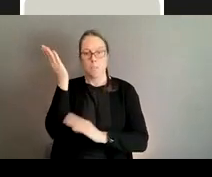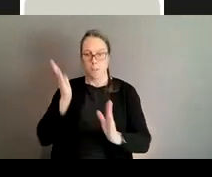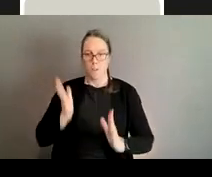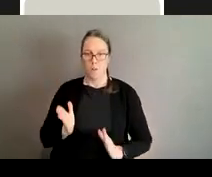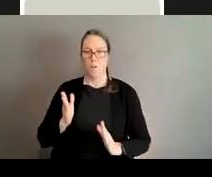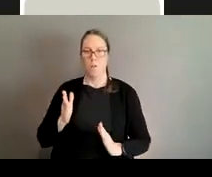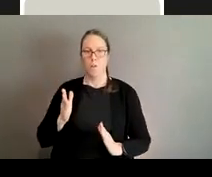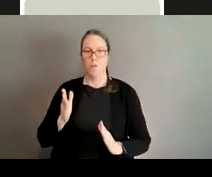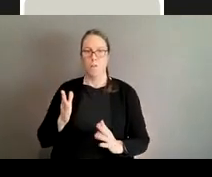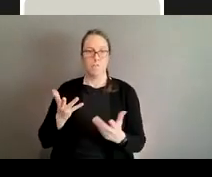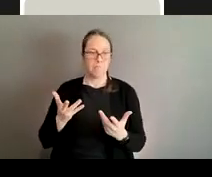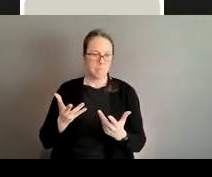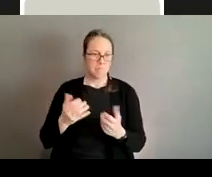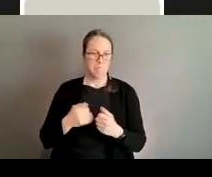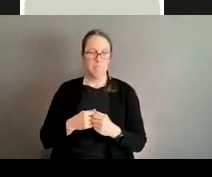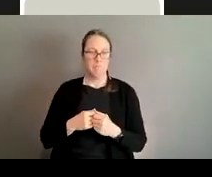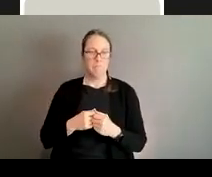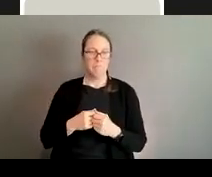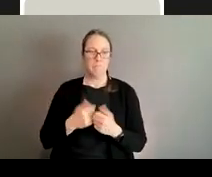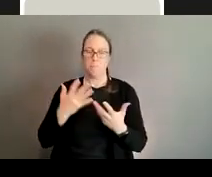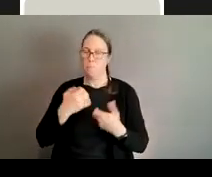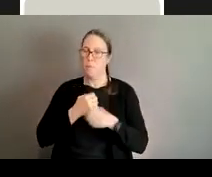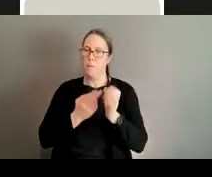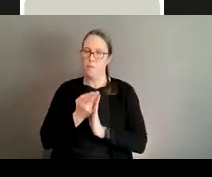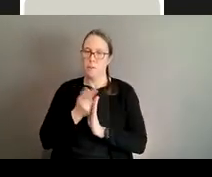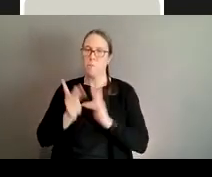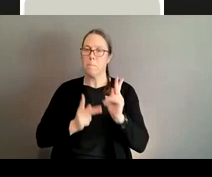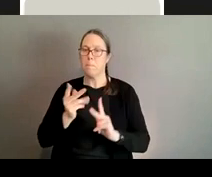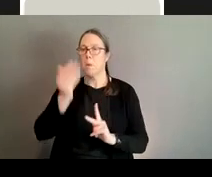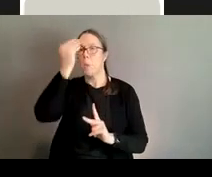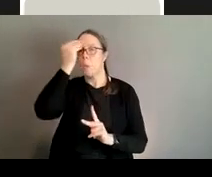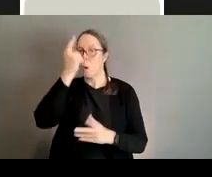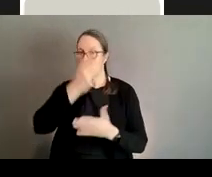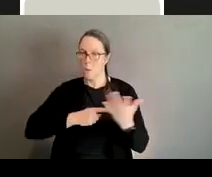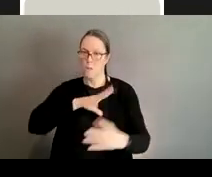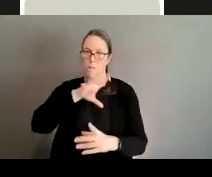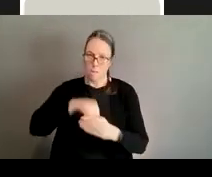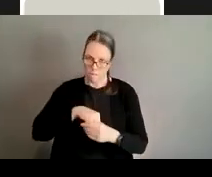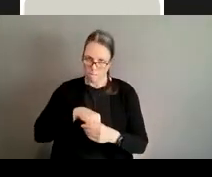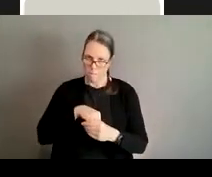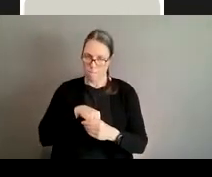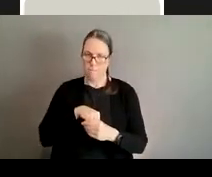And just to make sure that people know what they're getting into. The expectations of